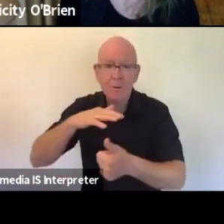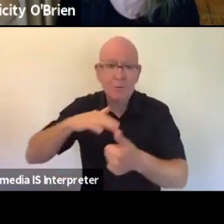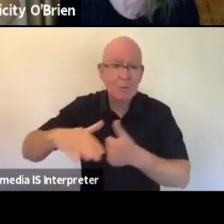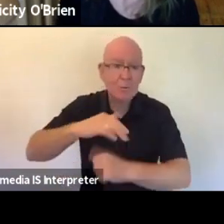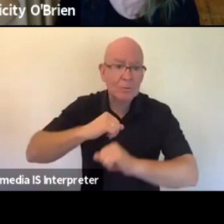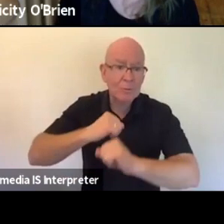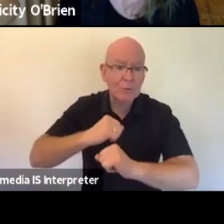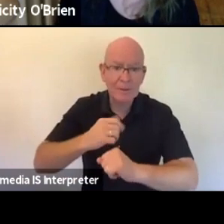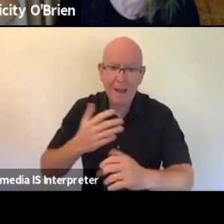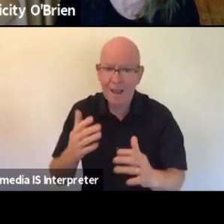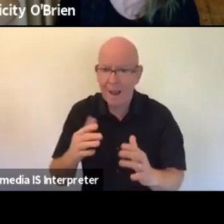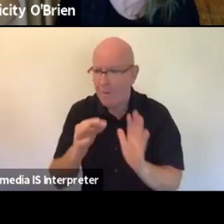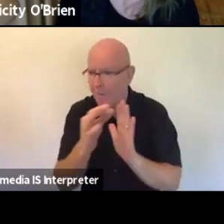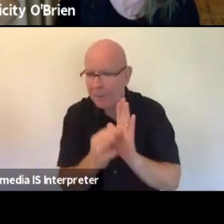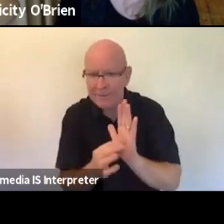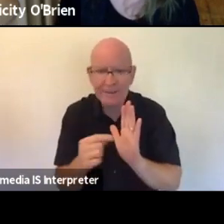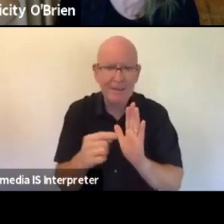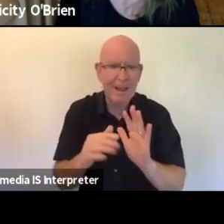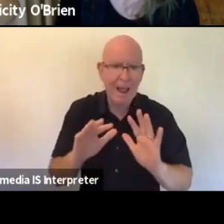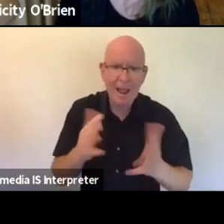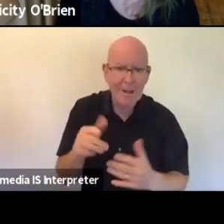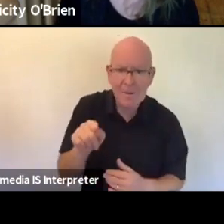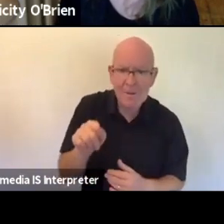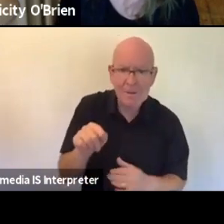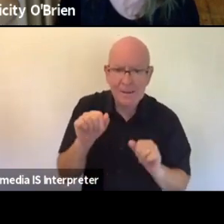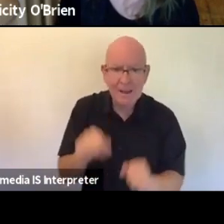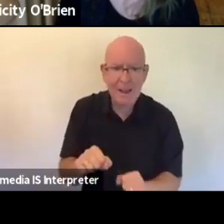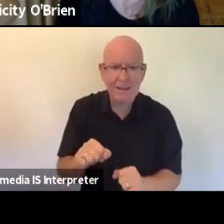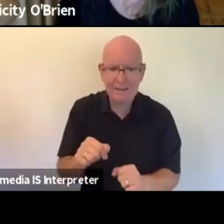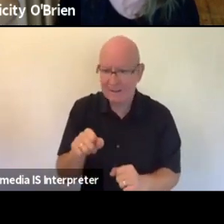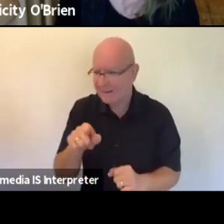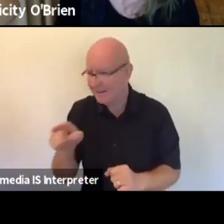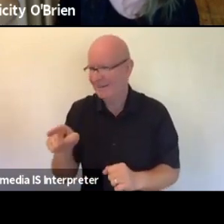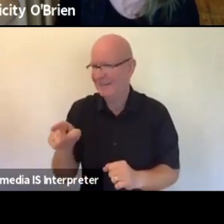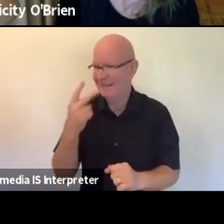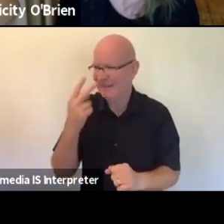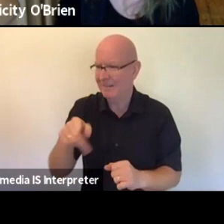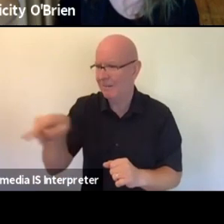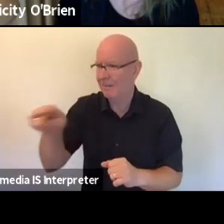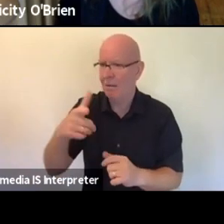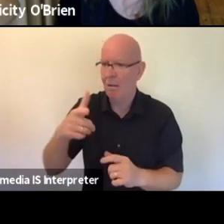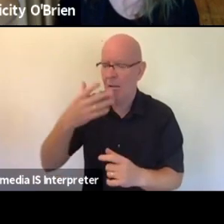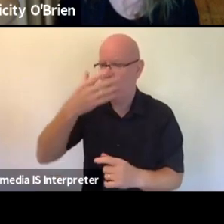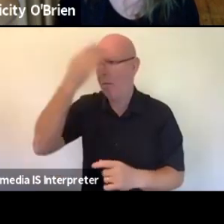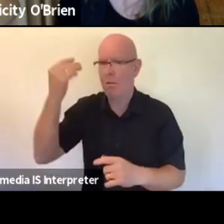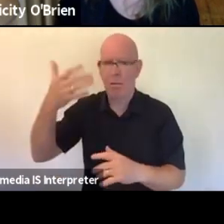To ensure their full dignified and effective participation and inclusion in our societies globally.